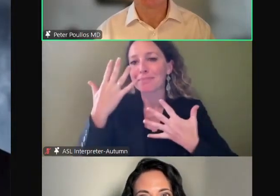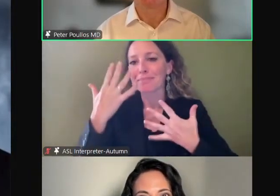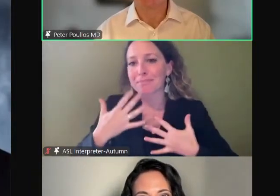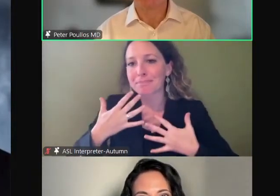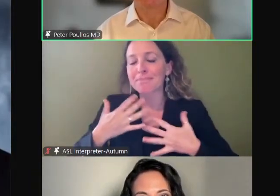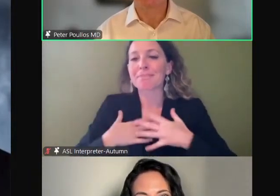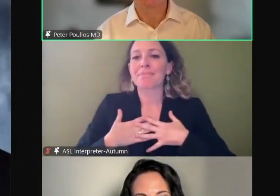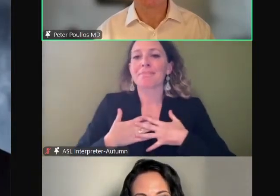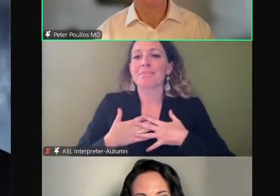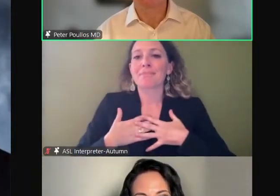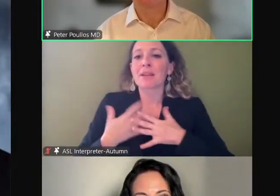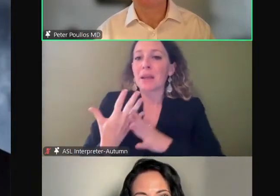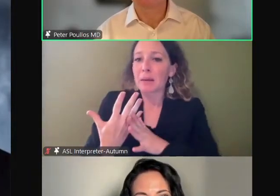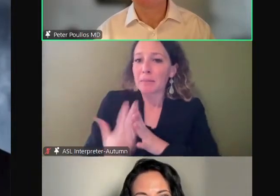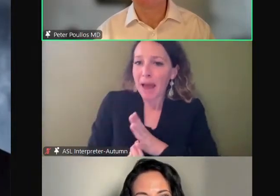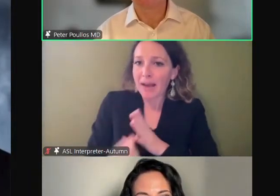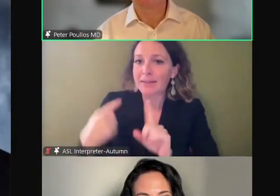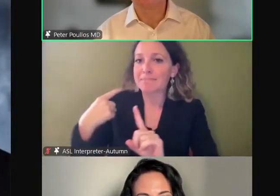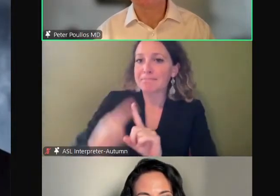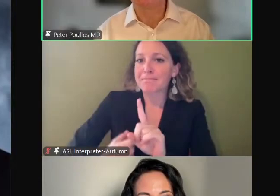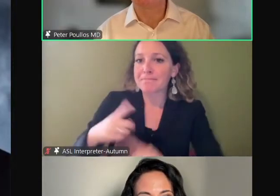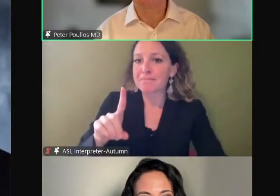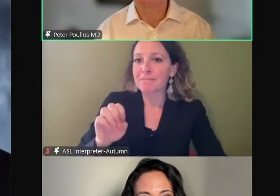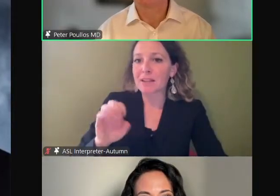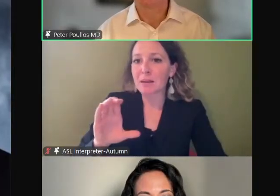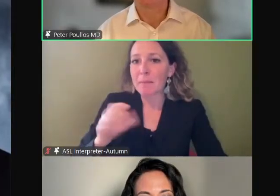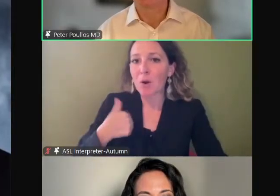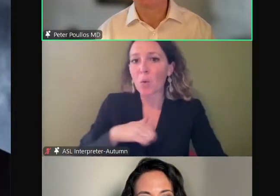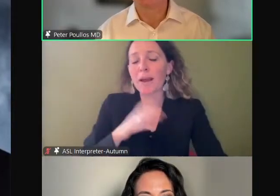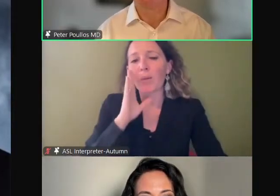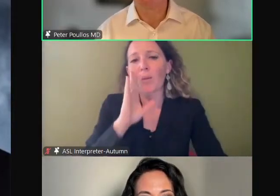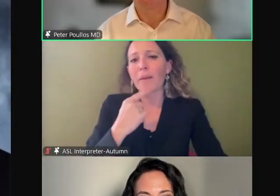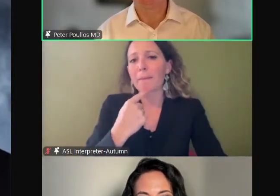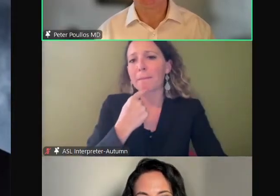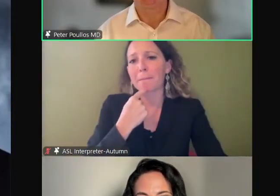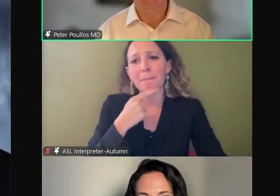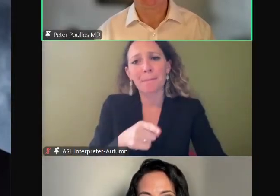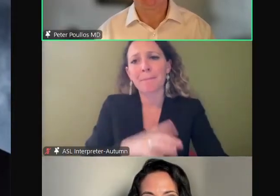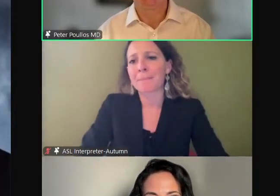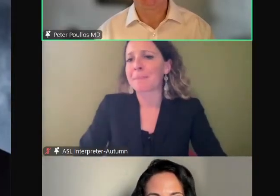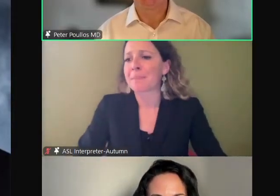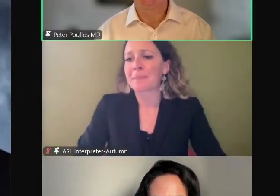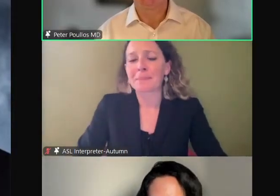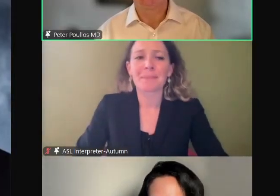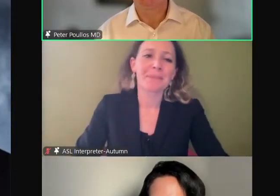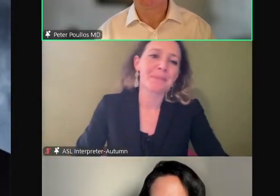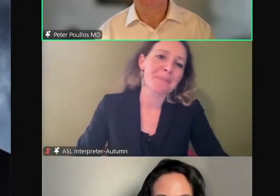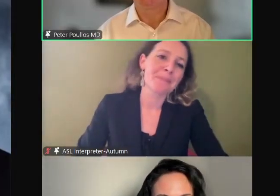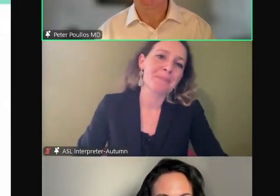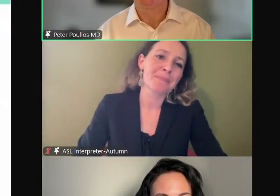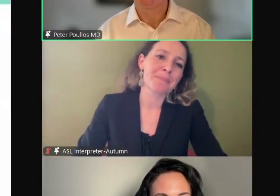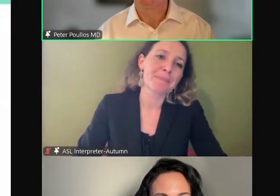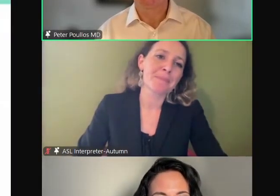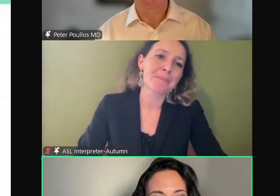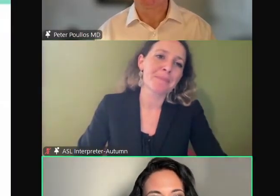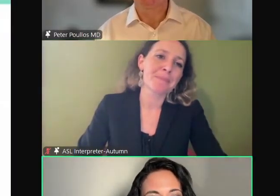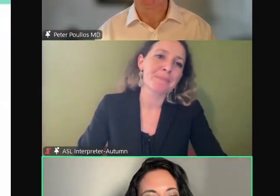he passed in December, and we'll miss him greatly. >> Malathi Srinivasan: So we want to give